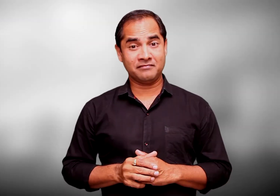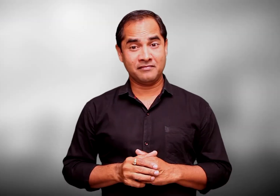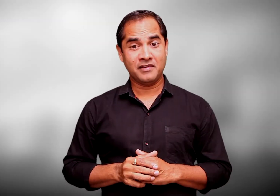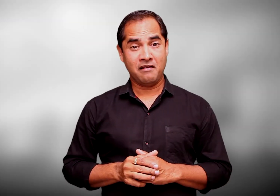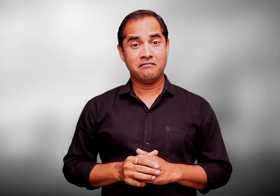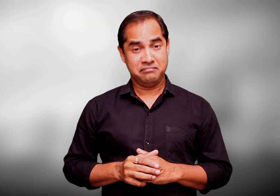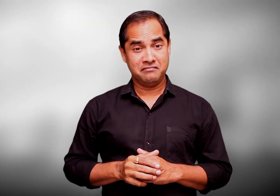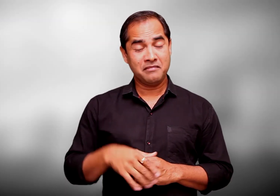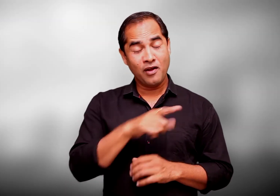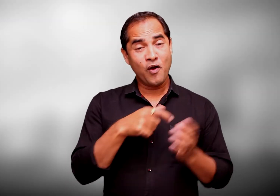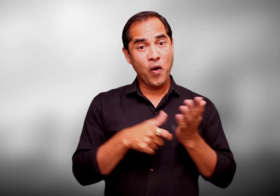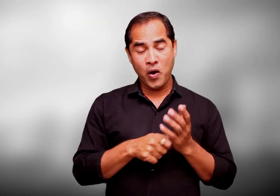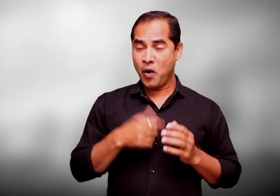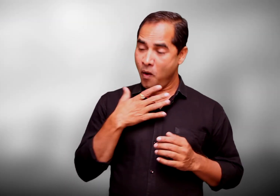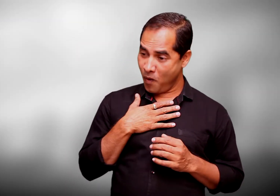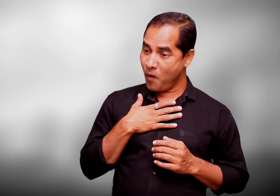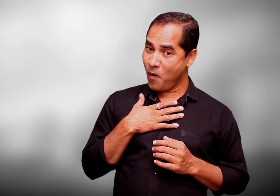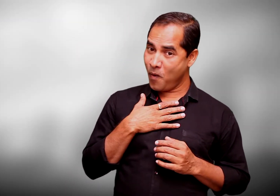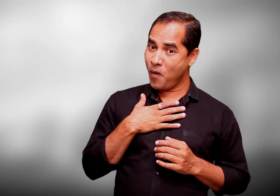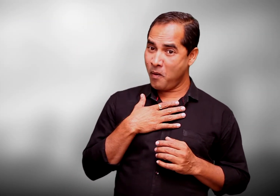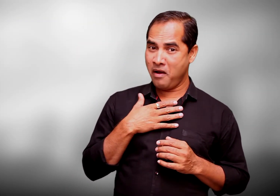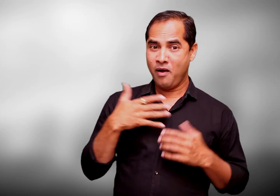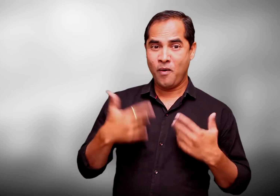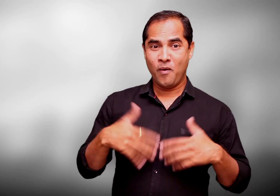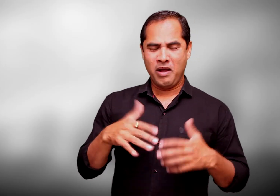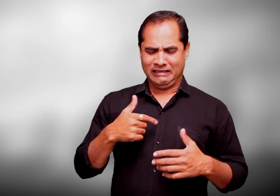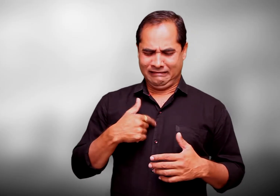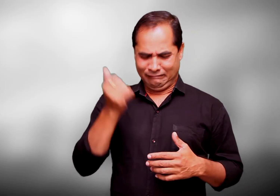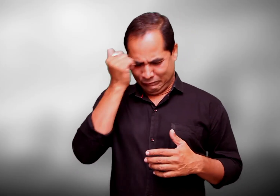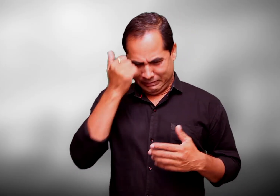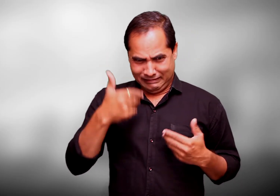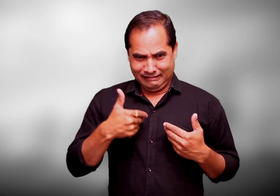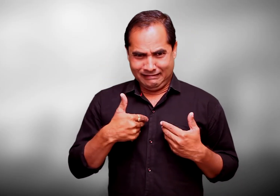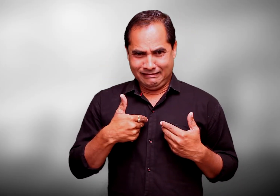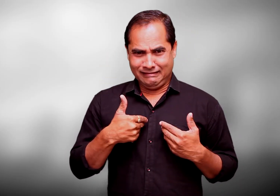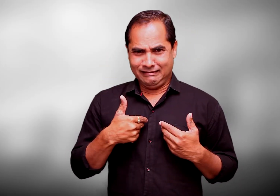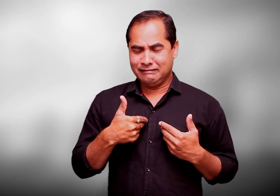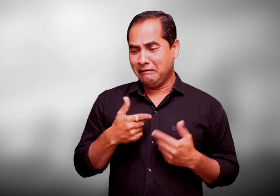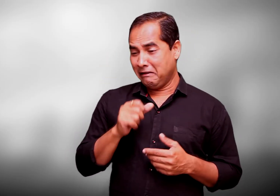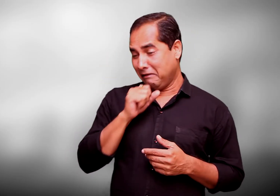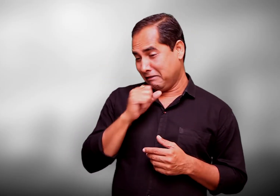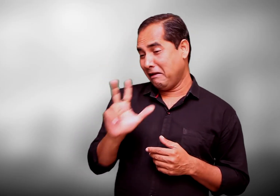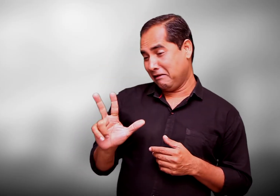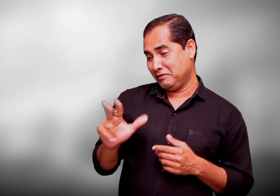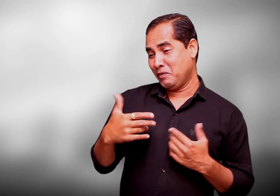'Of course, how stupid of me! Eight years! My!!'